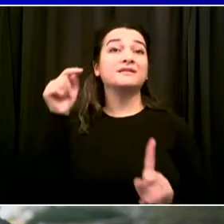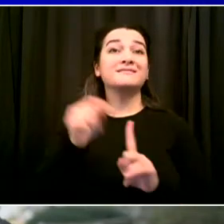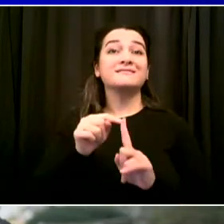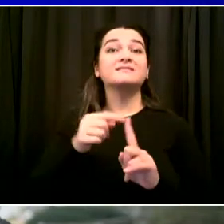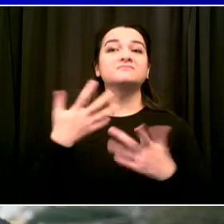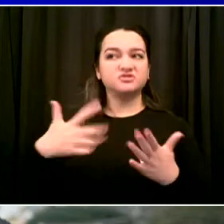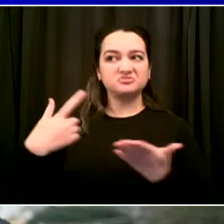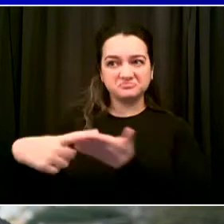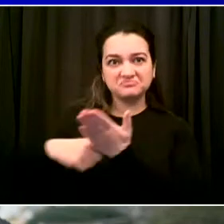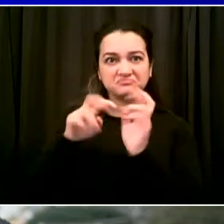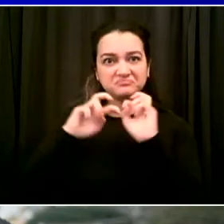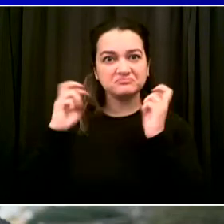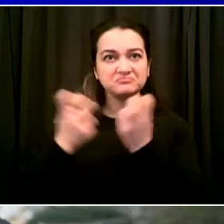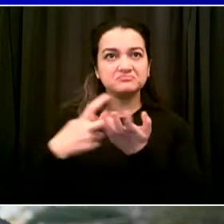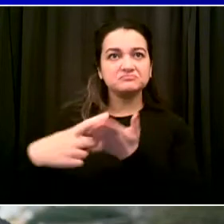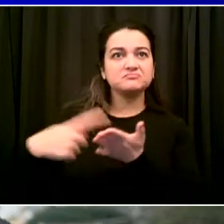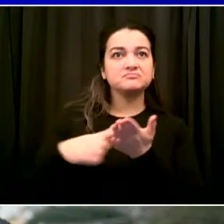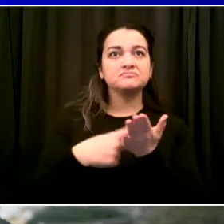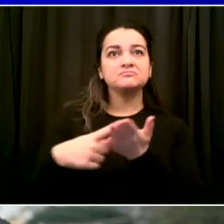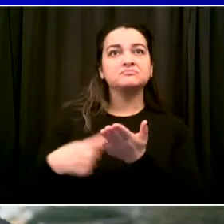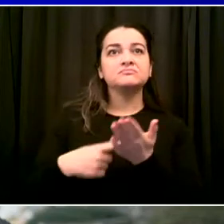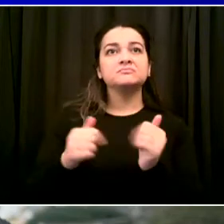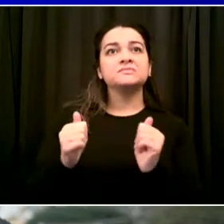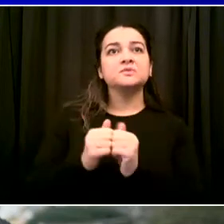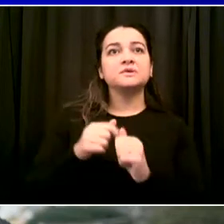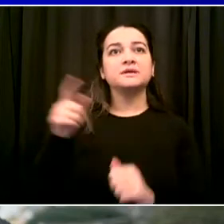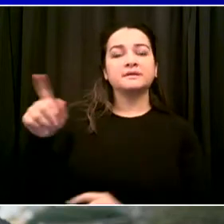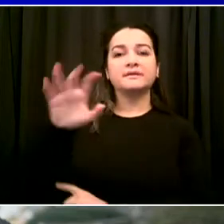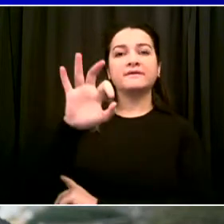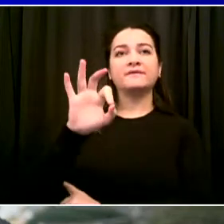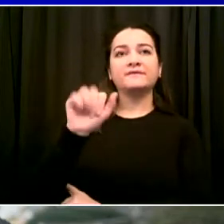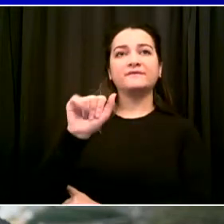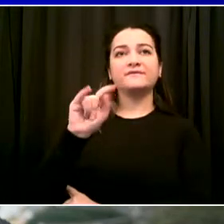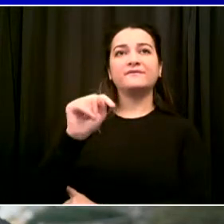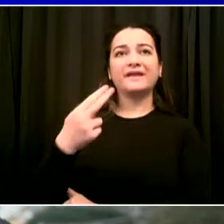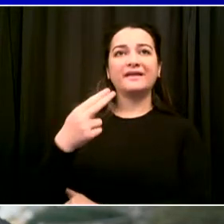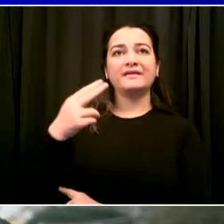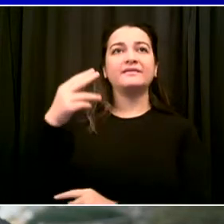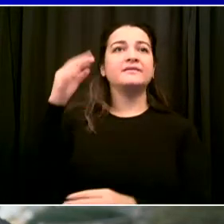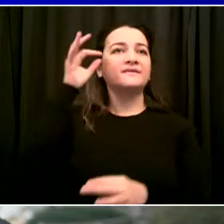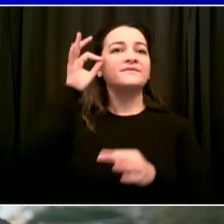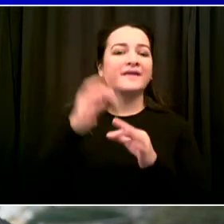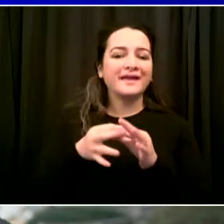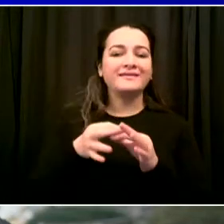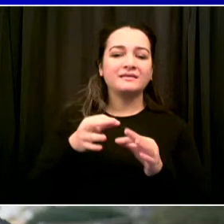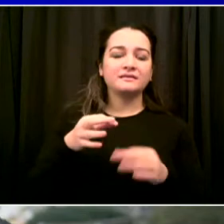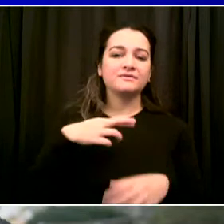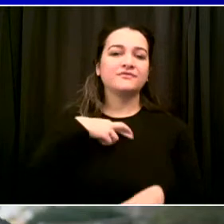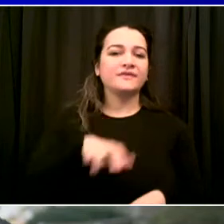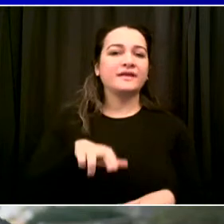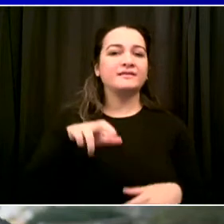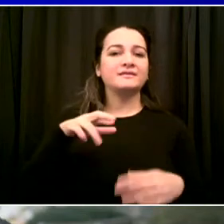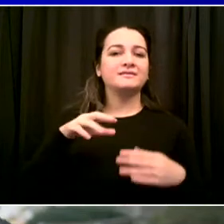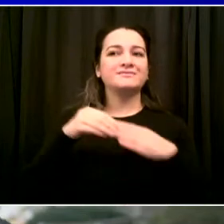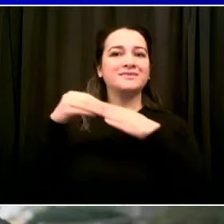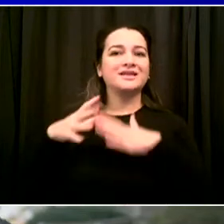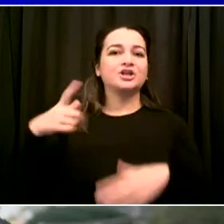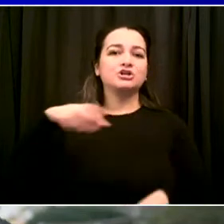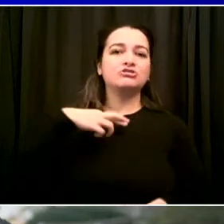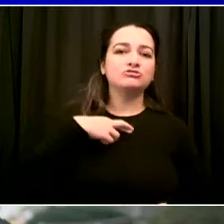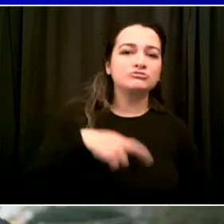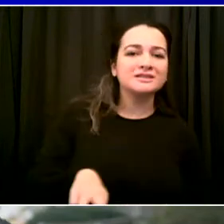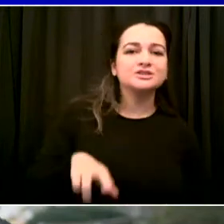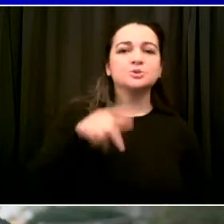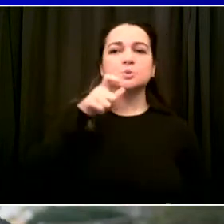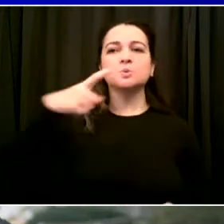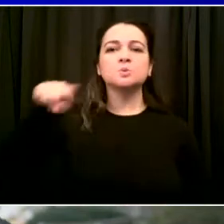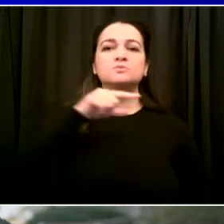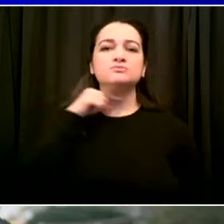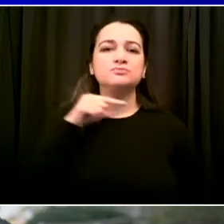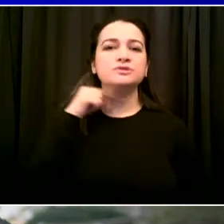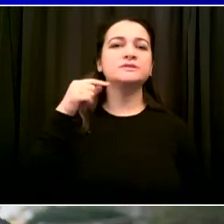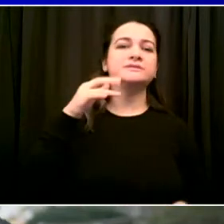TIME TO MARK A CARDINAL STARTED